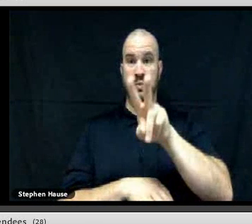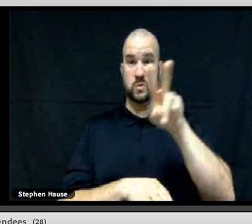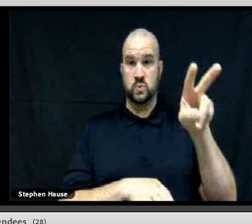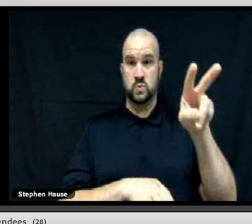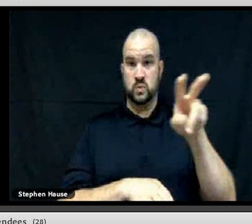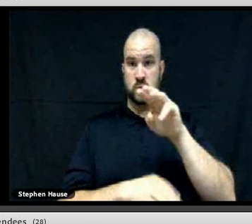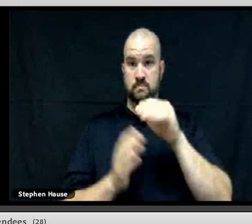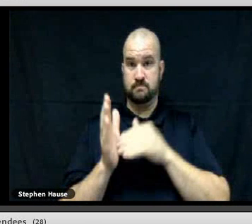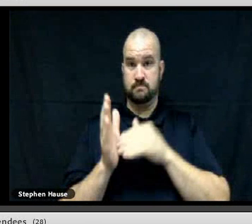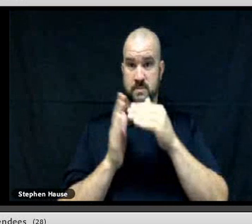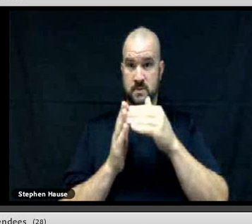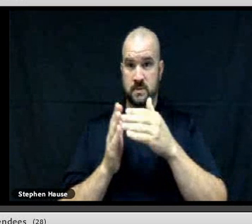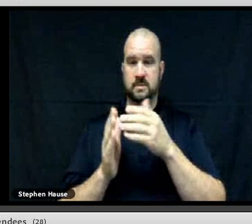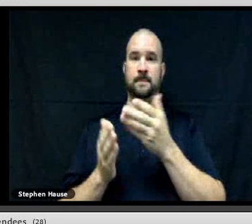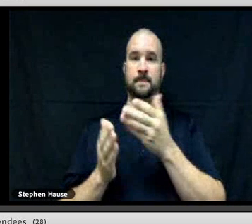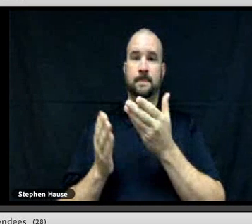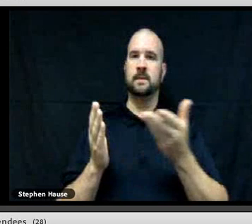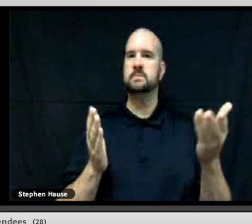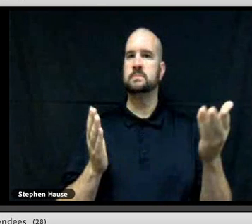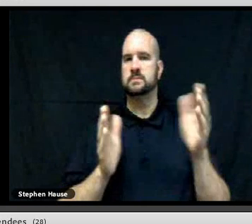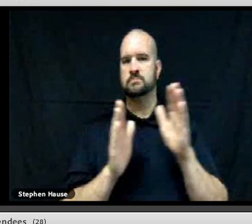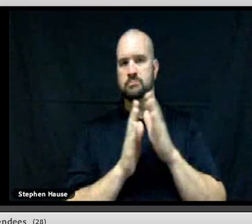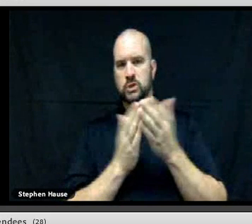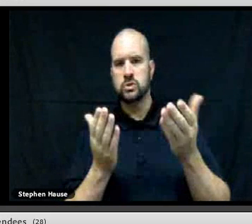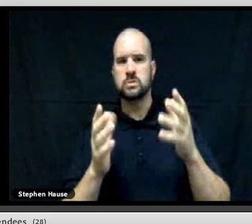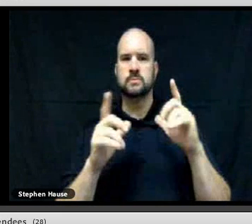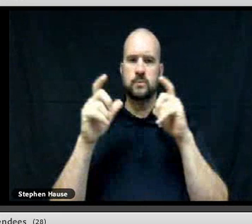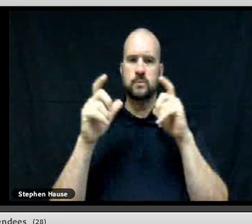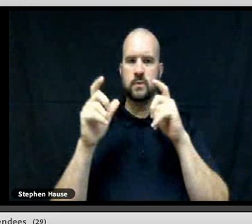So, it is growing very quickly, um, and it --